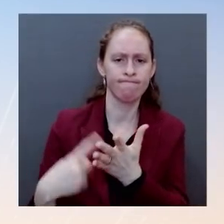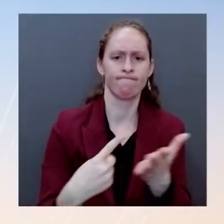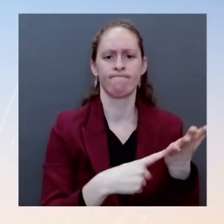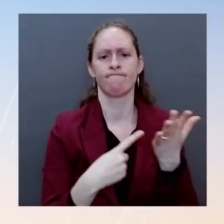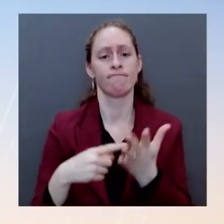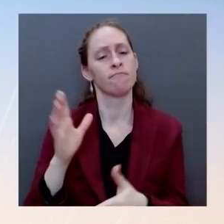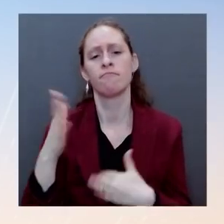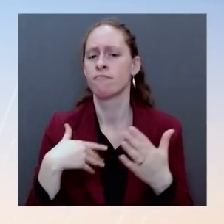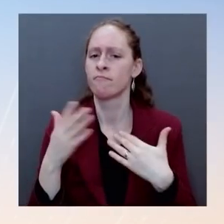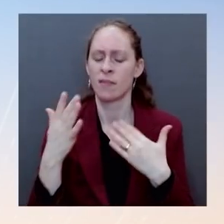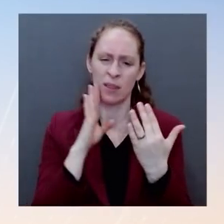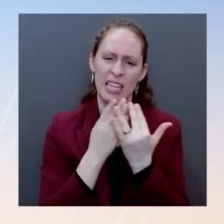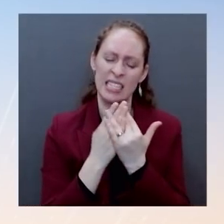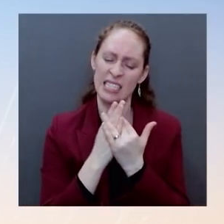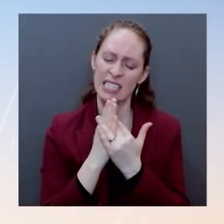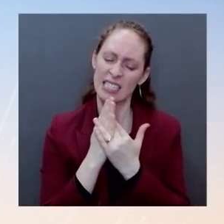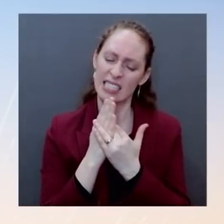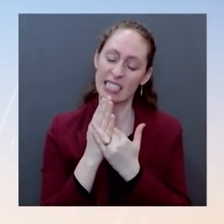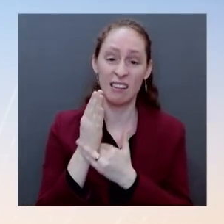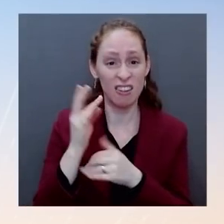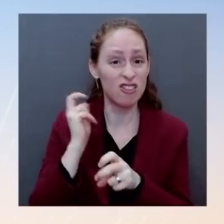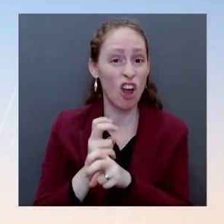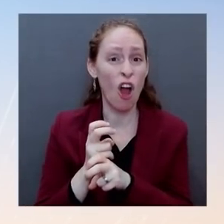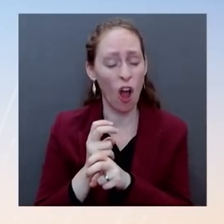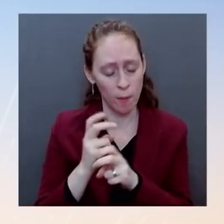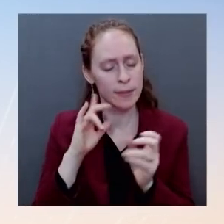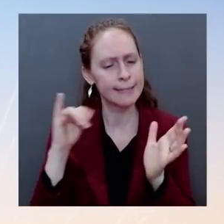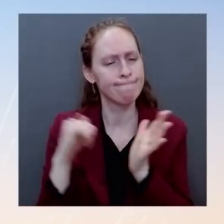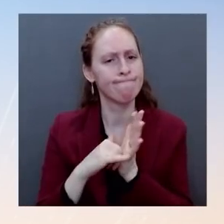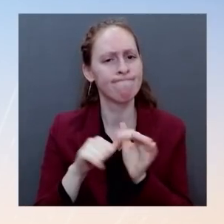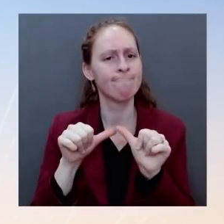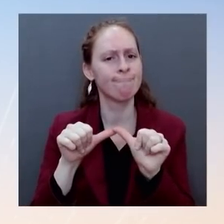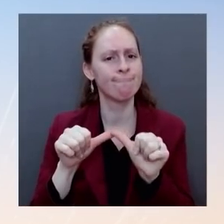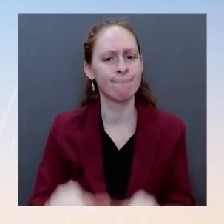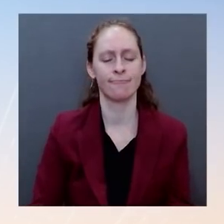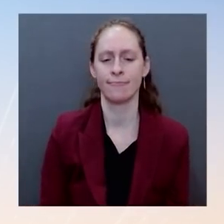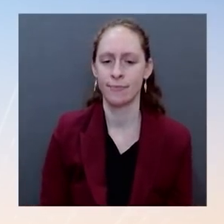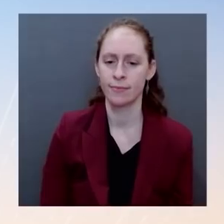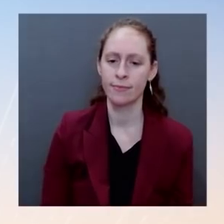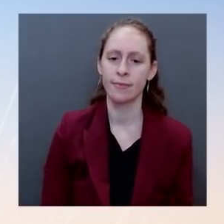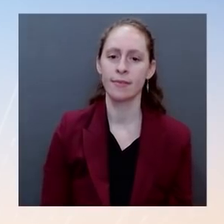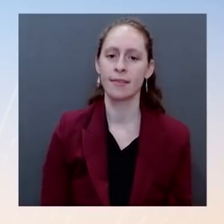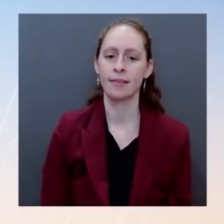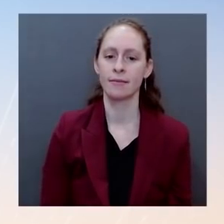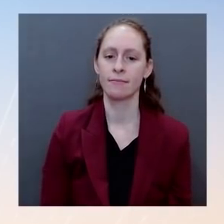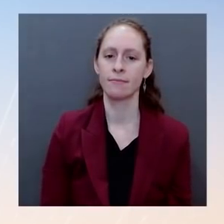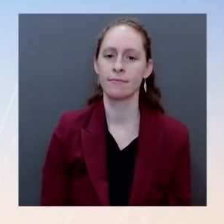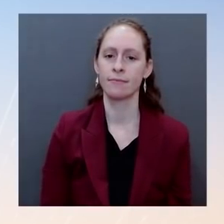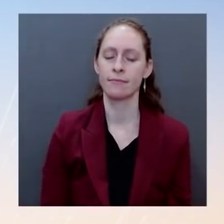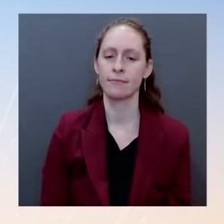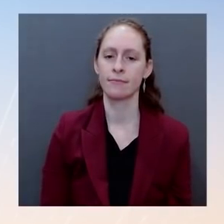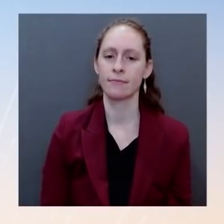The Press: If I could ask just two questions on COVID testing. So, about three weeks ago, you and I had an exchange in this room in which I -- Ms. Psaki: Oh.